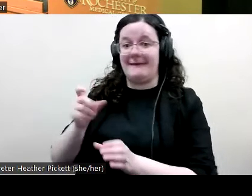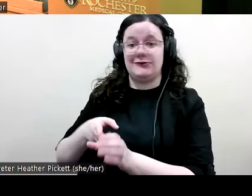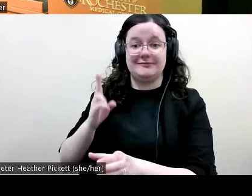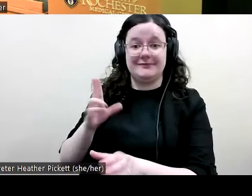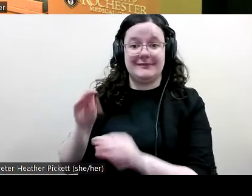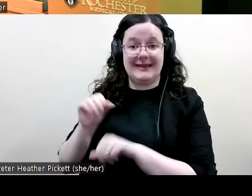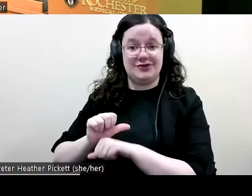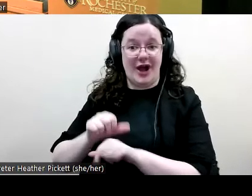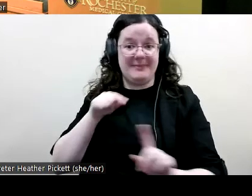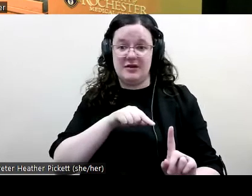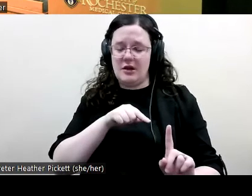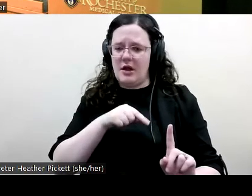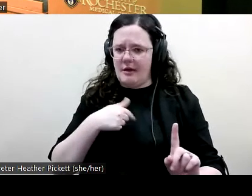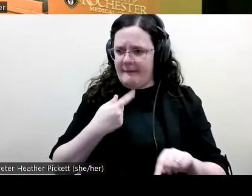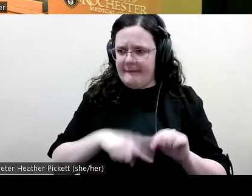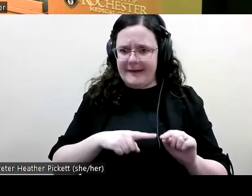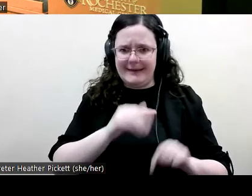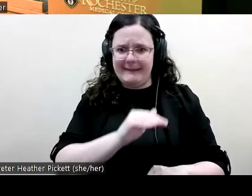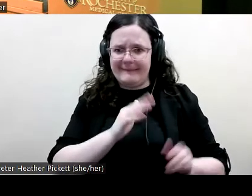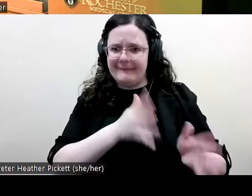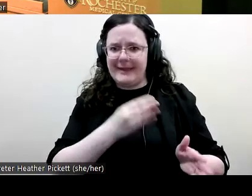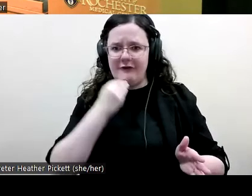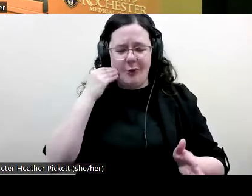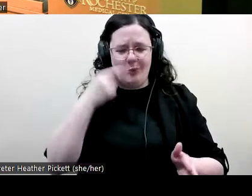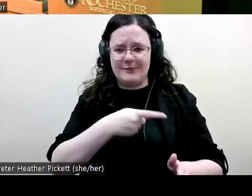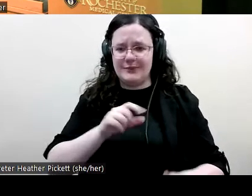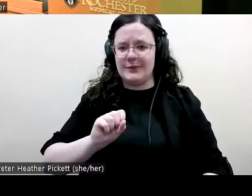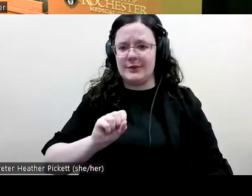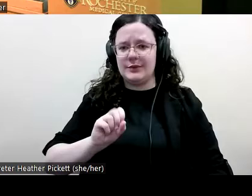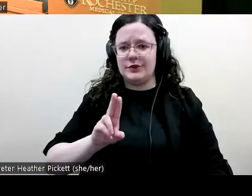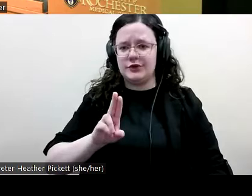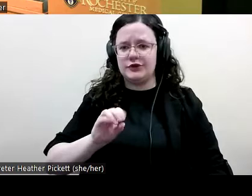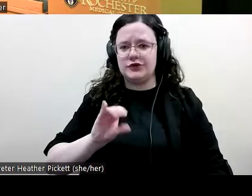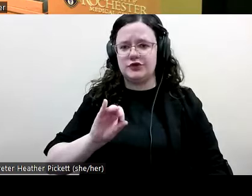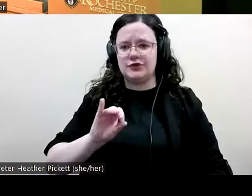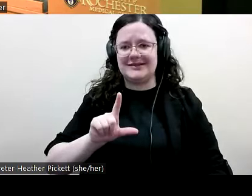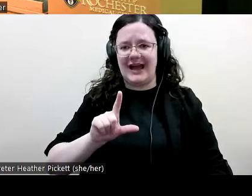of suicidal ideation right that um they there's nowhere to no one to take them to the appointments